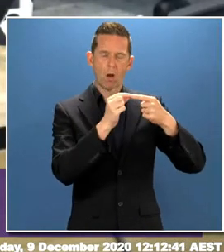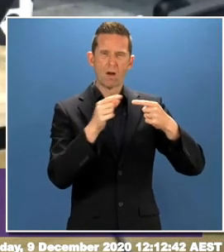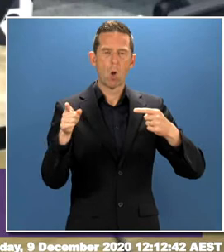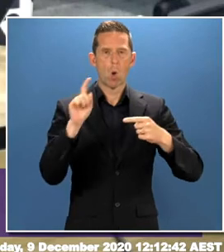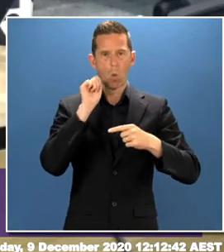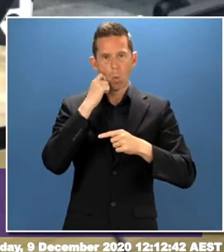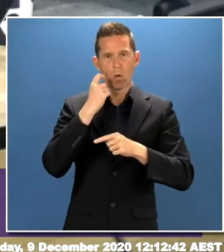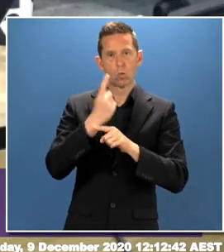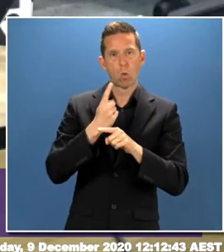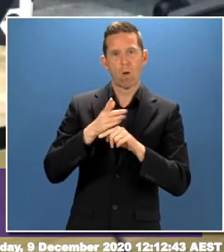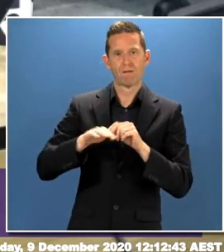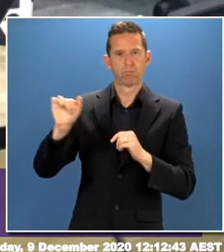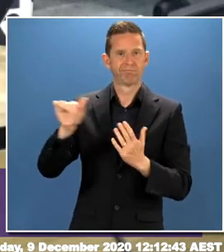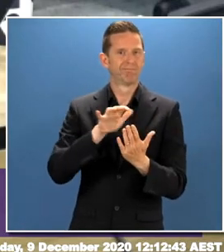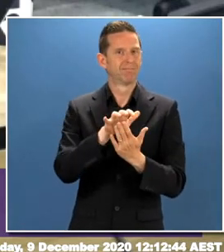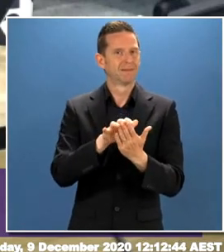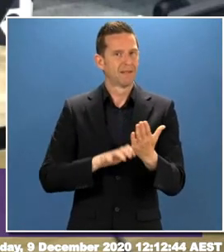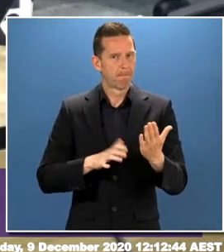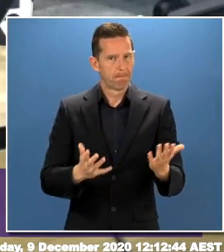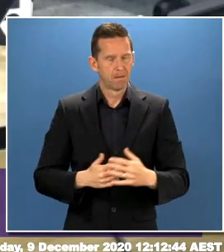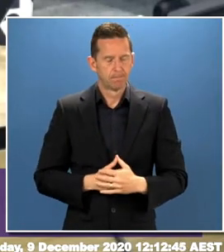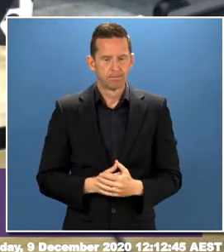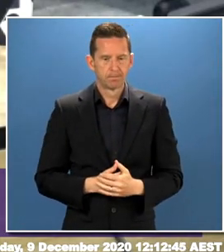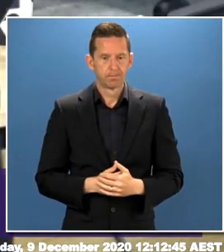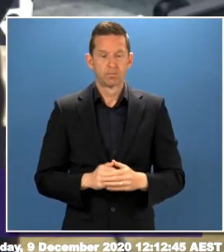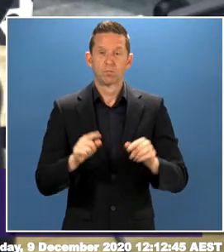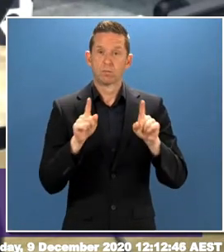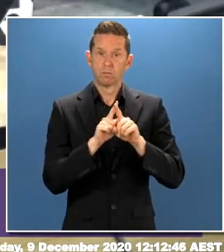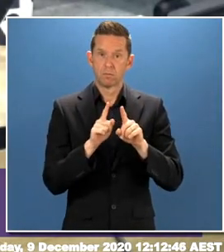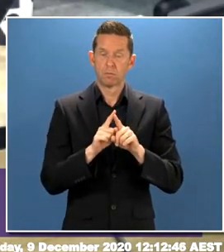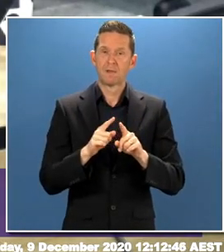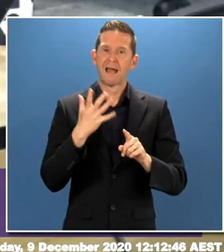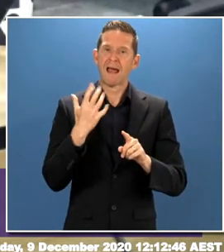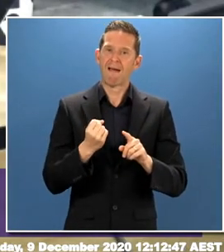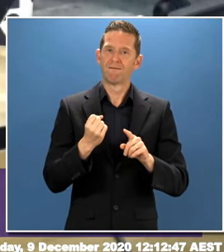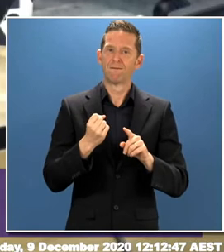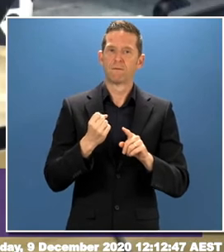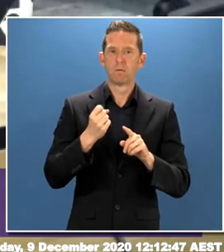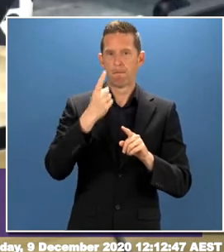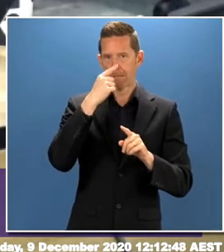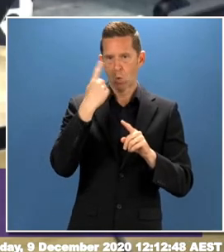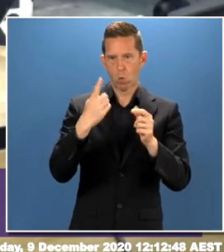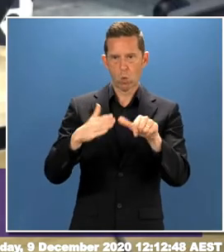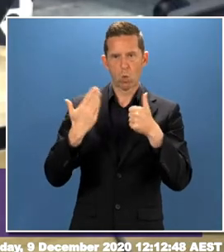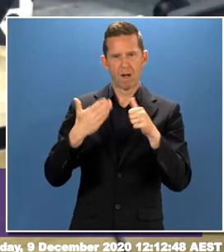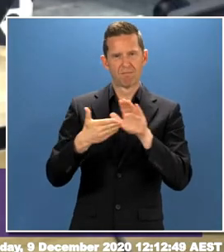in regards to Ms Kroes's statement. And also the respondents from Project 21 and we will talk about that